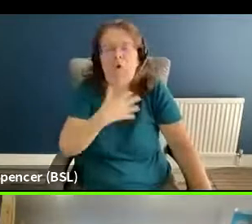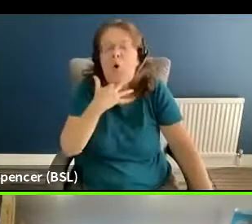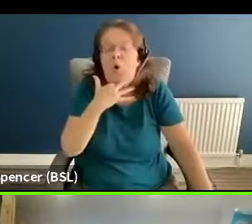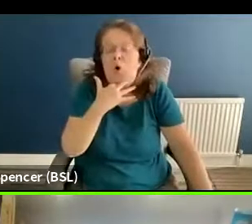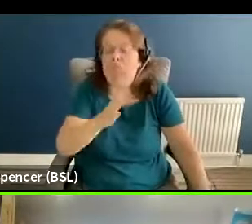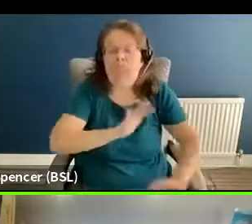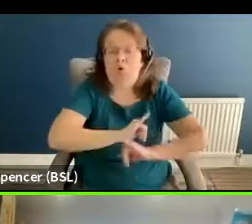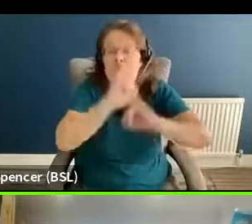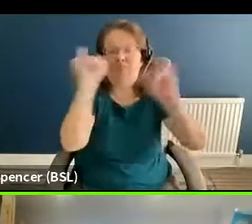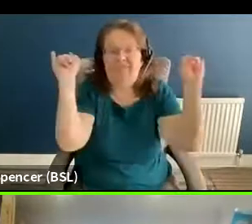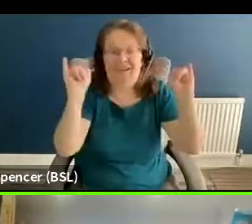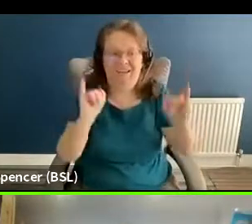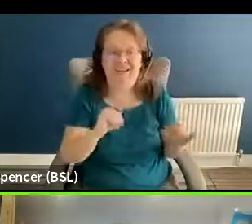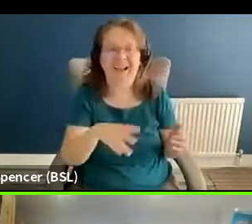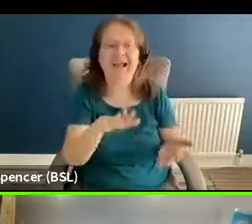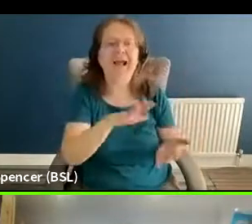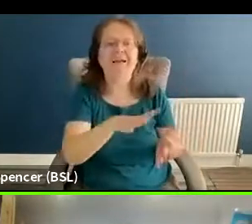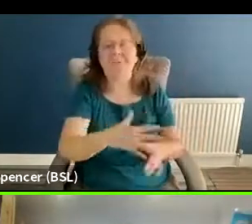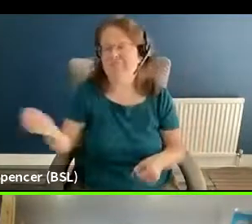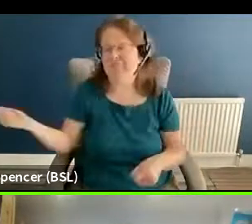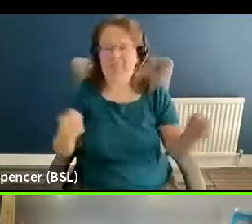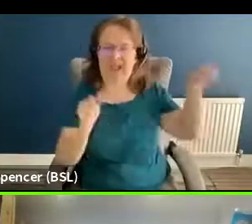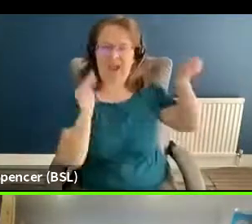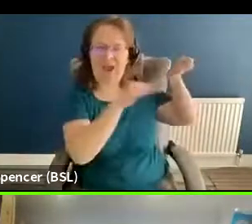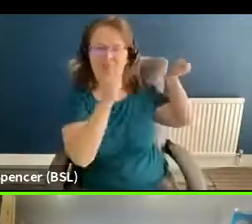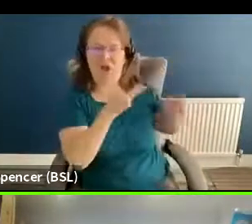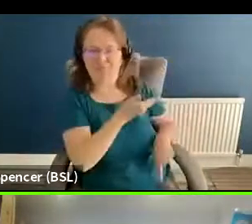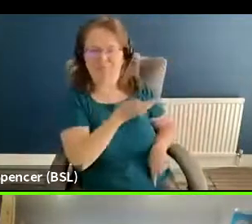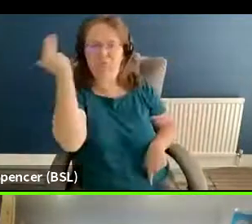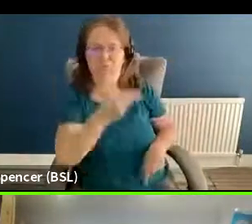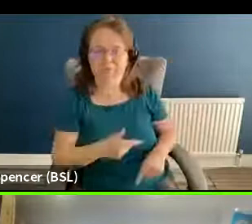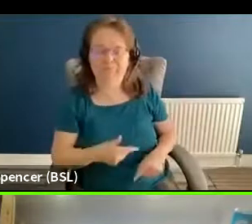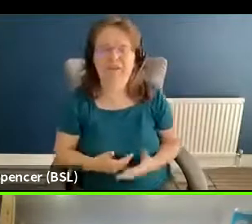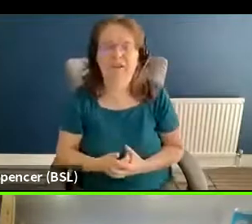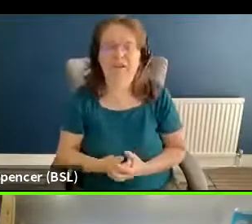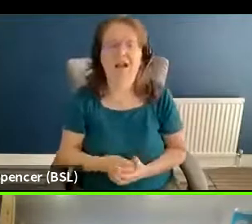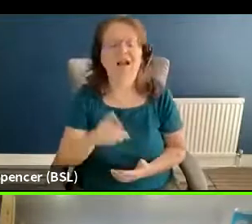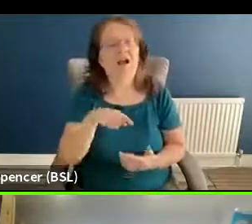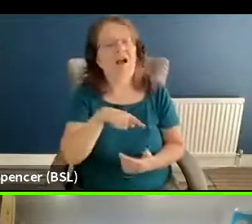You take it out the back and shoot it. Other times you think it's pretty bad,